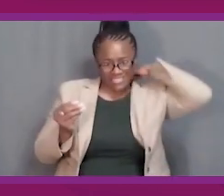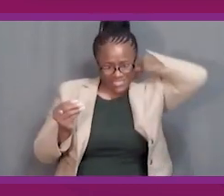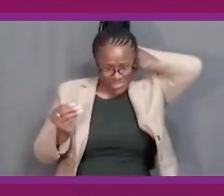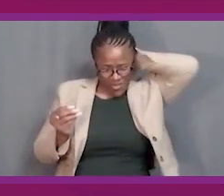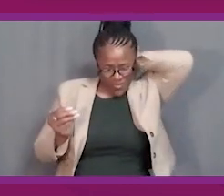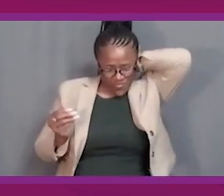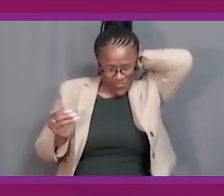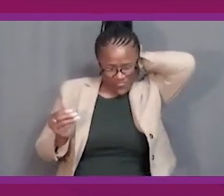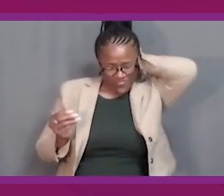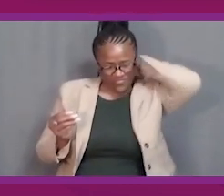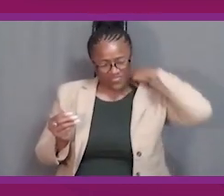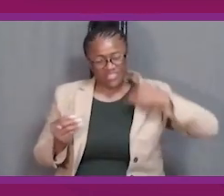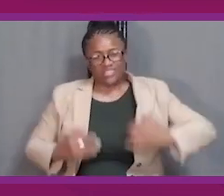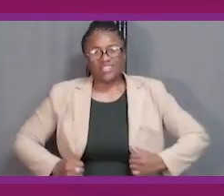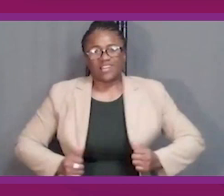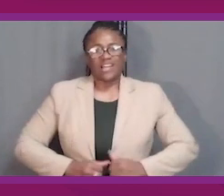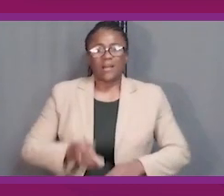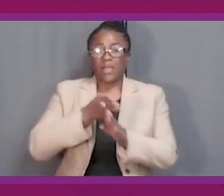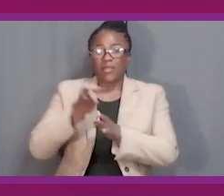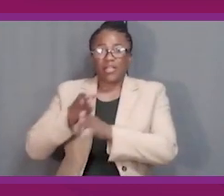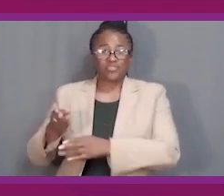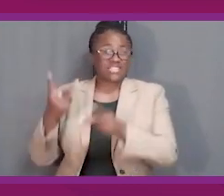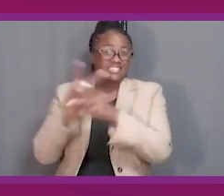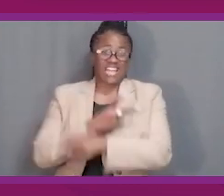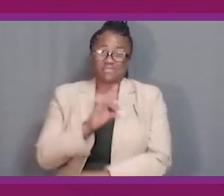Ashley Inkumsah: Absolutely. And I think often,